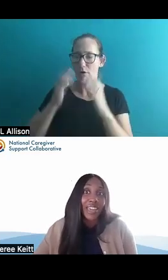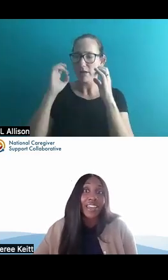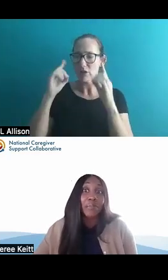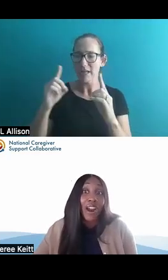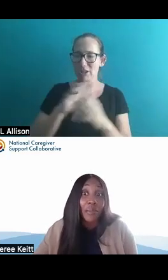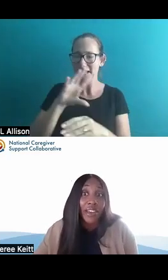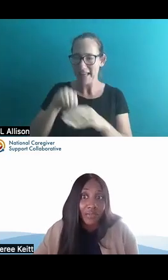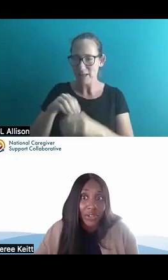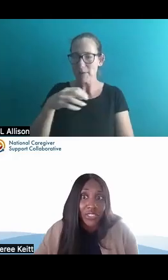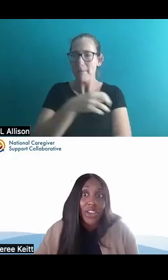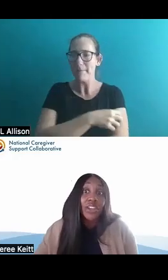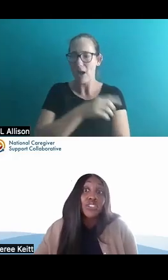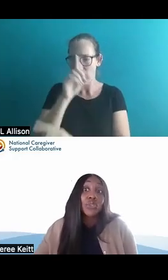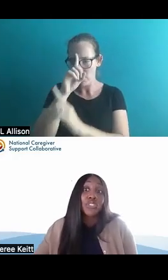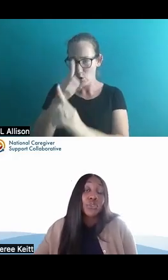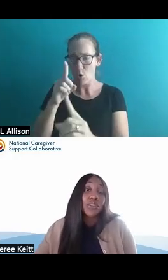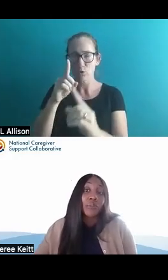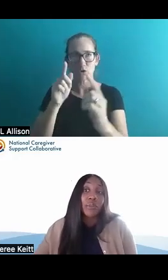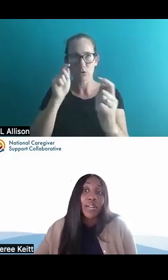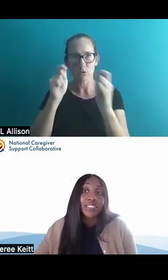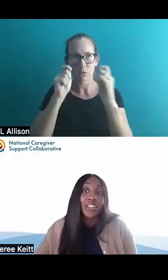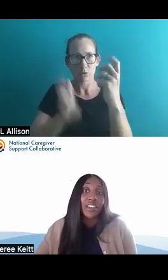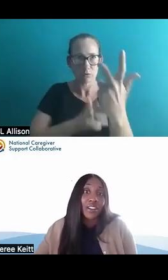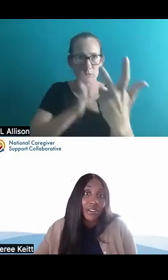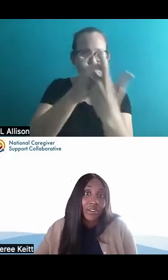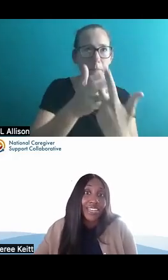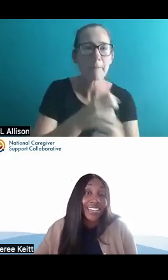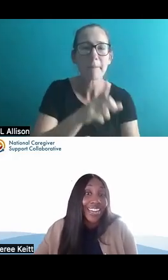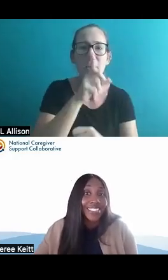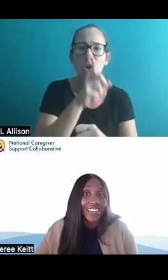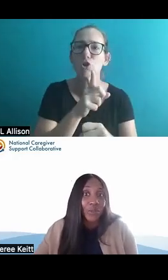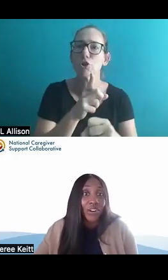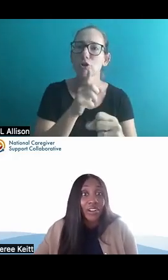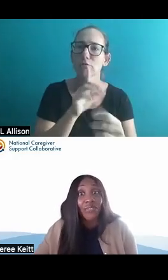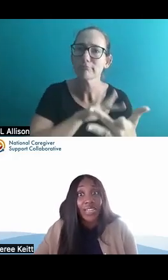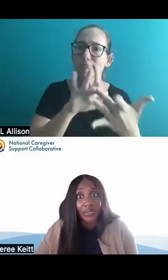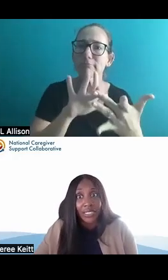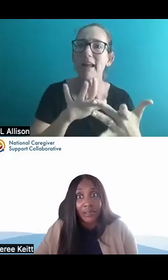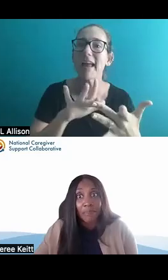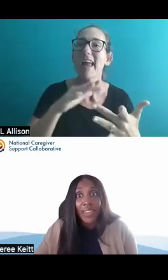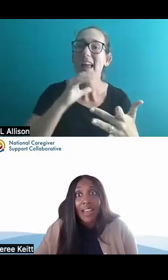and empowerment efforts to ensure that we reach caregivers and the aging network effectively.